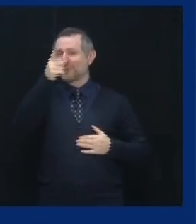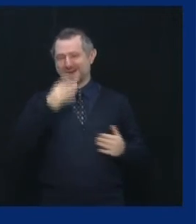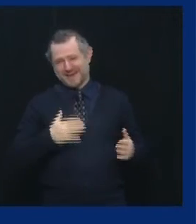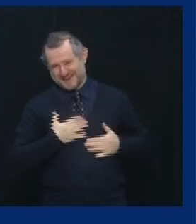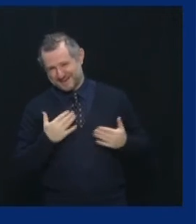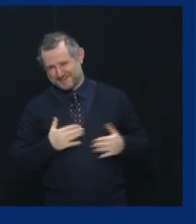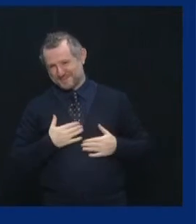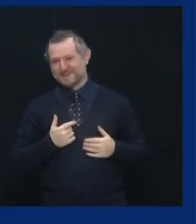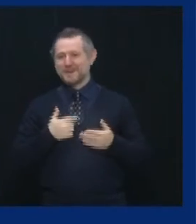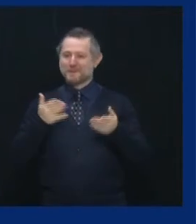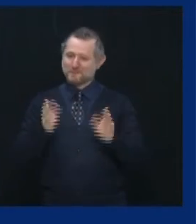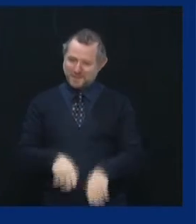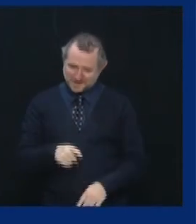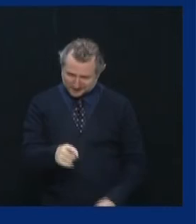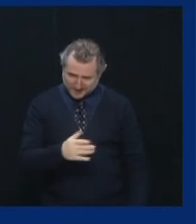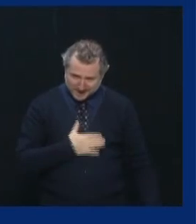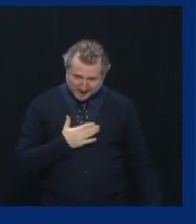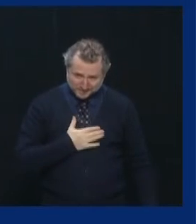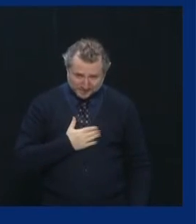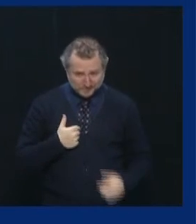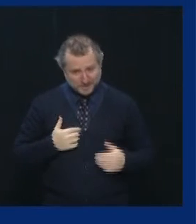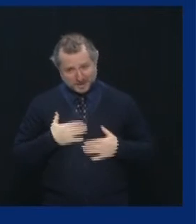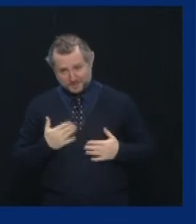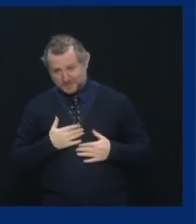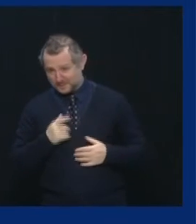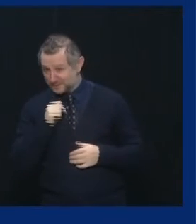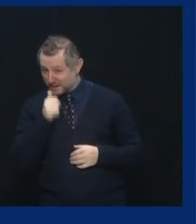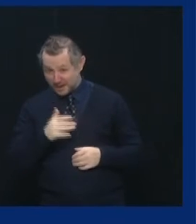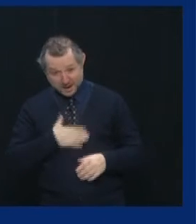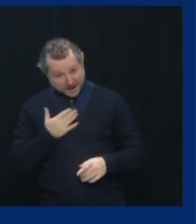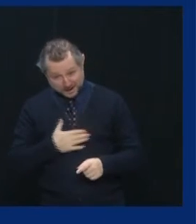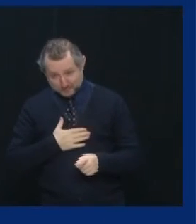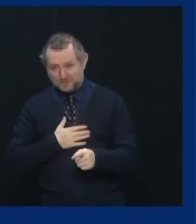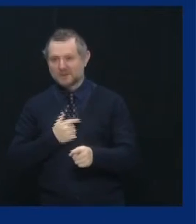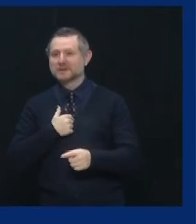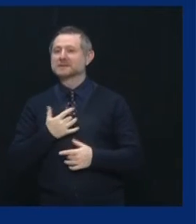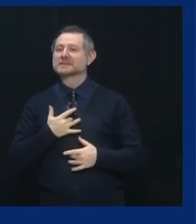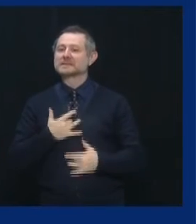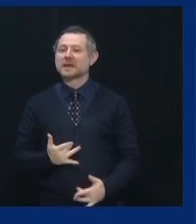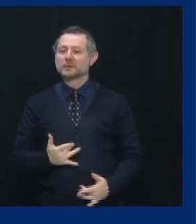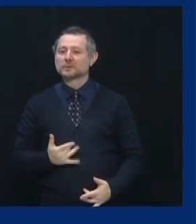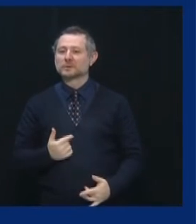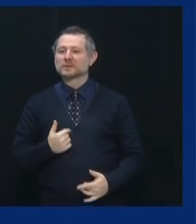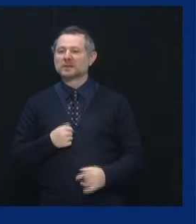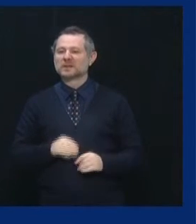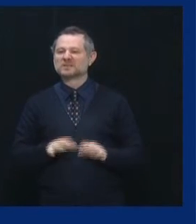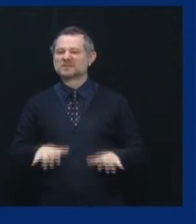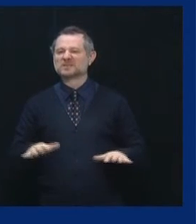FIRST DAY THAT I AM HAPPY. I'M HAPPY THAT YOU ARE HAPPY.